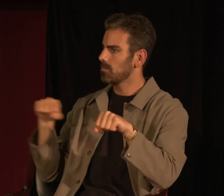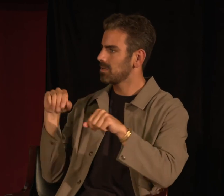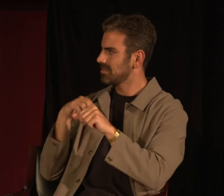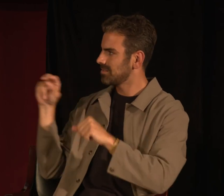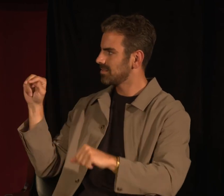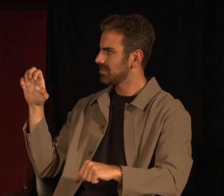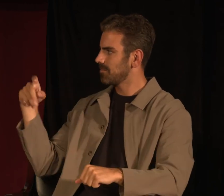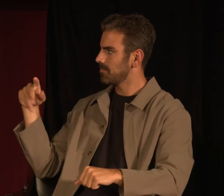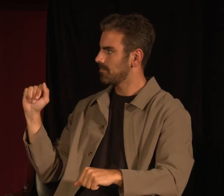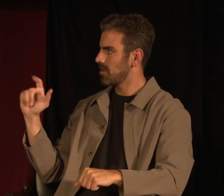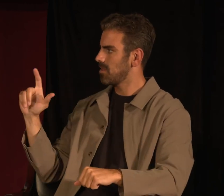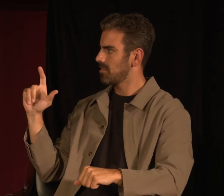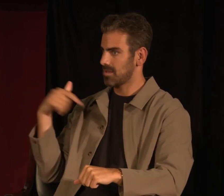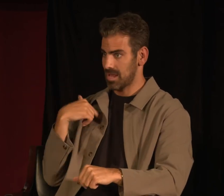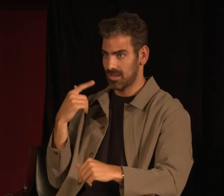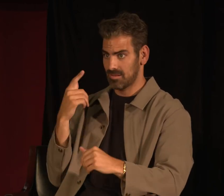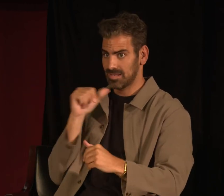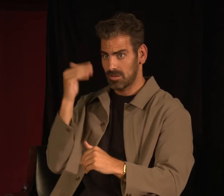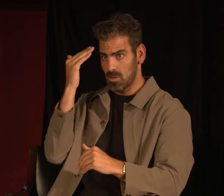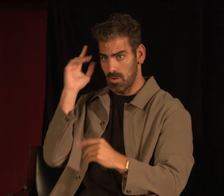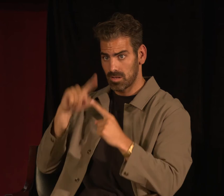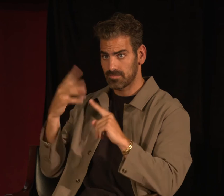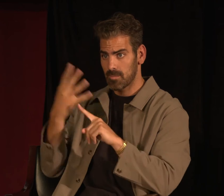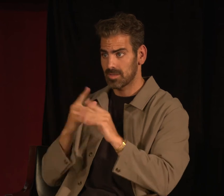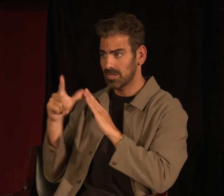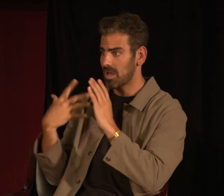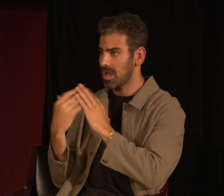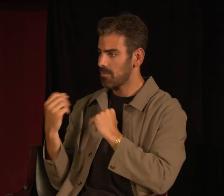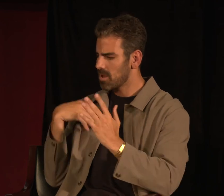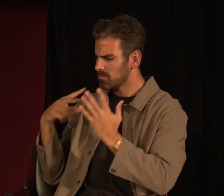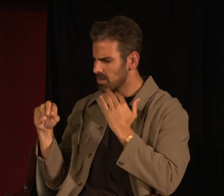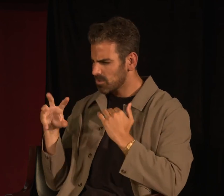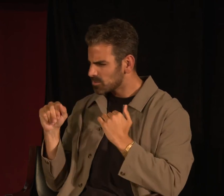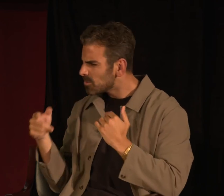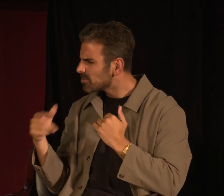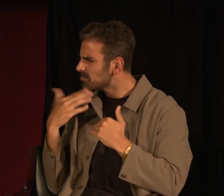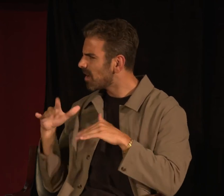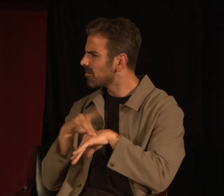They had a terrible earthquake in Nepal. People were dying, and I didn't know about it until four months later.